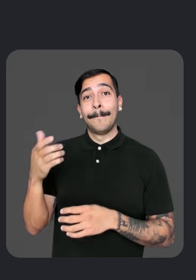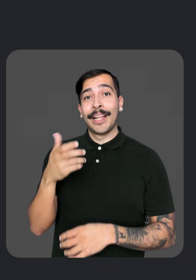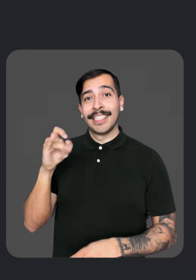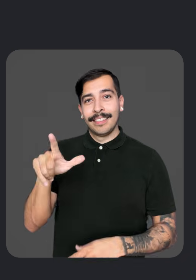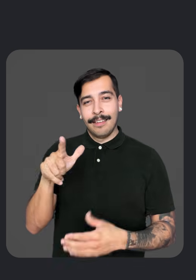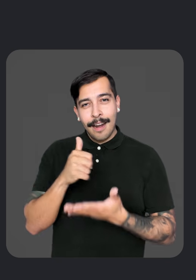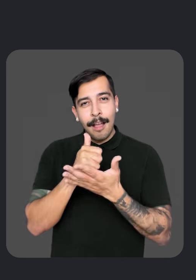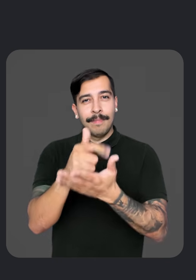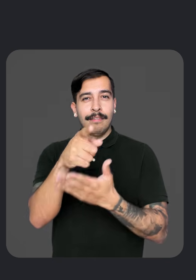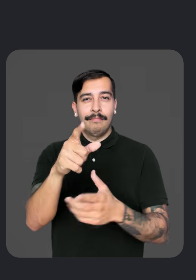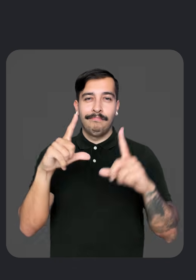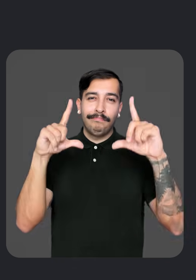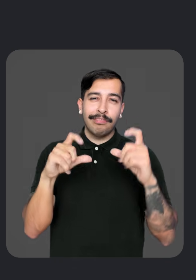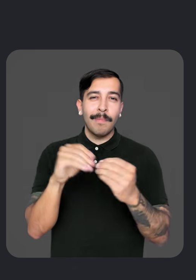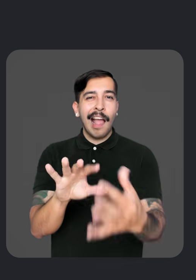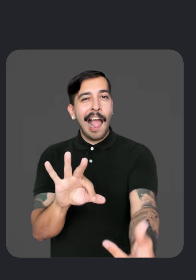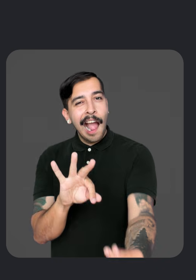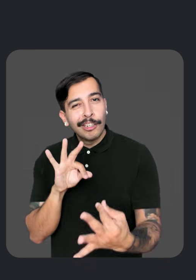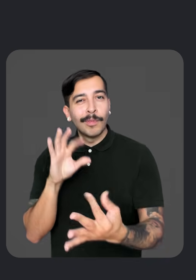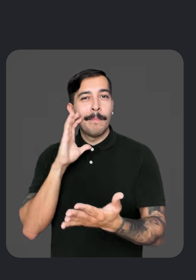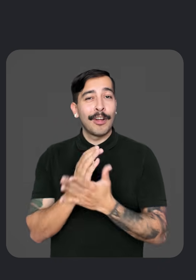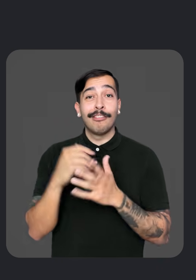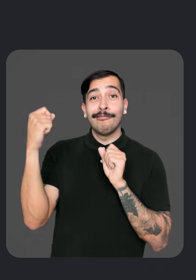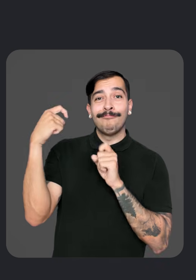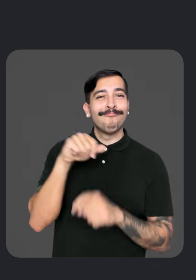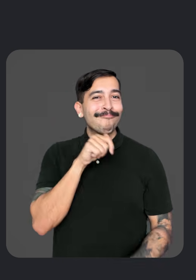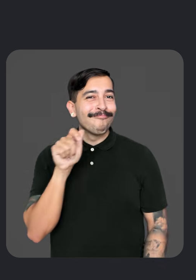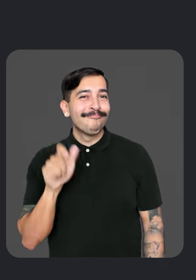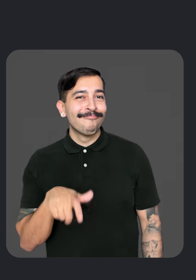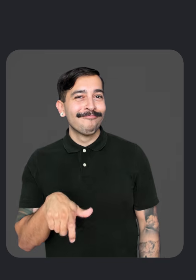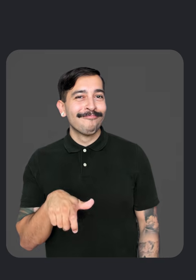helps you compose more accurate shots even without an internet connection.